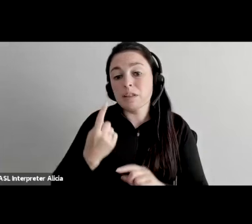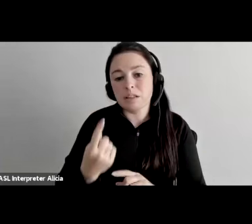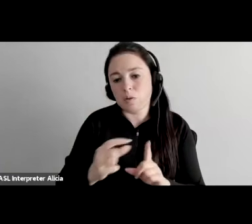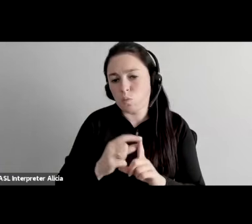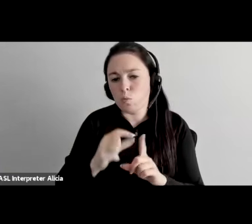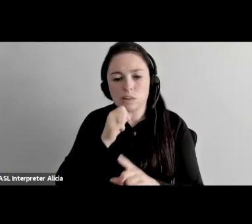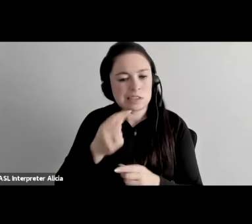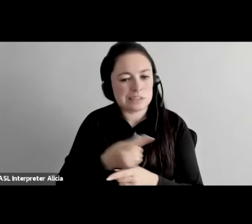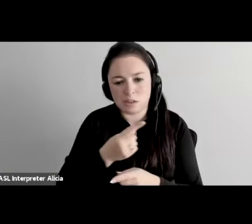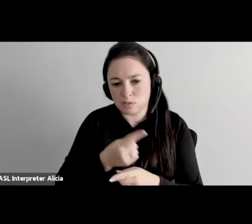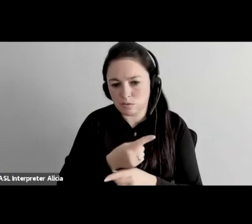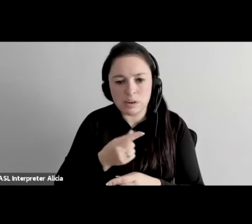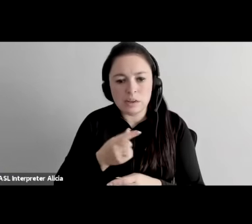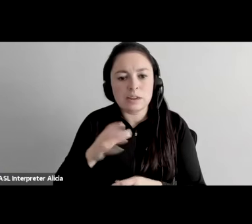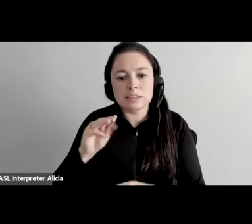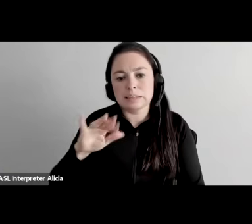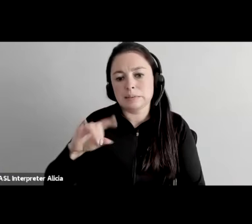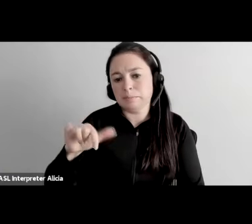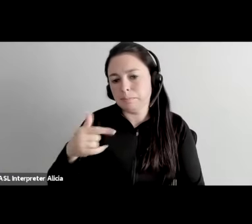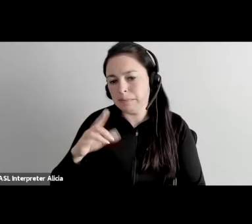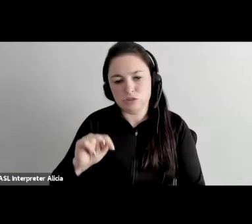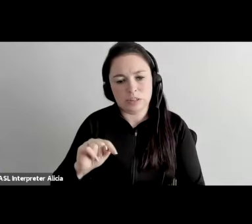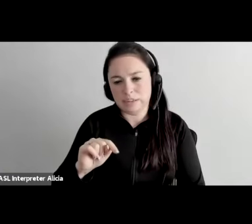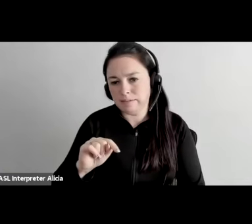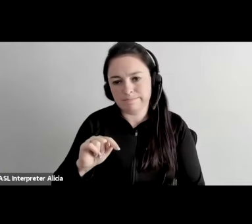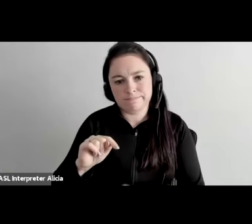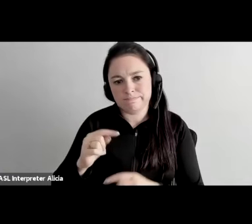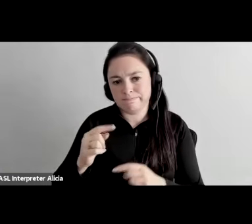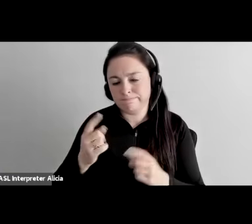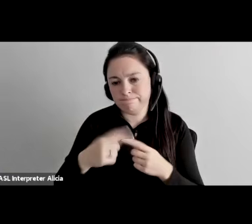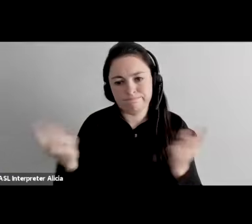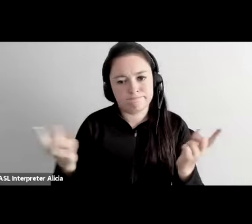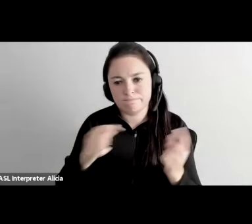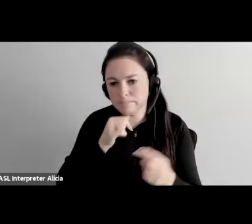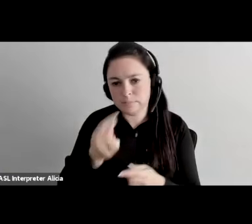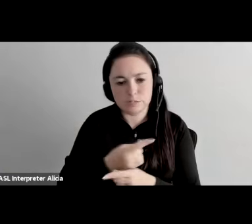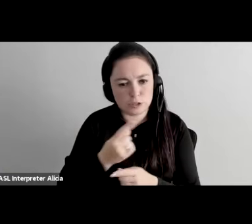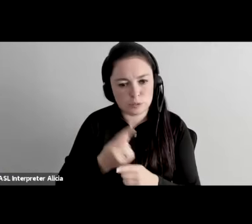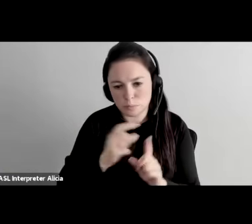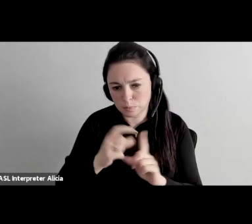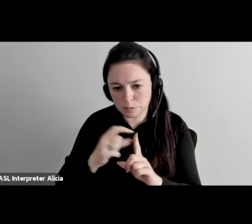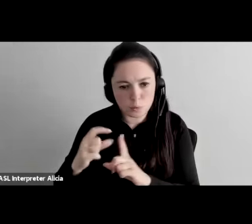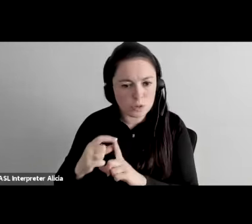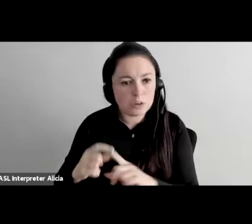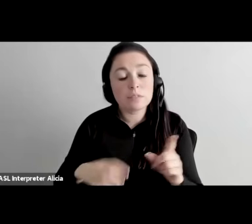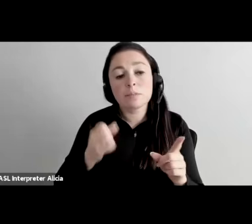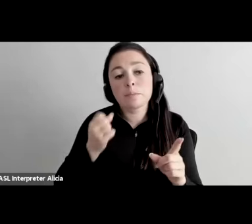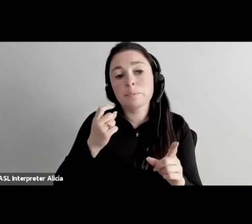This slide shows two images side by side. The first is an AI-generated concept image based